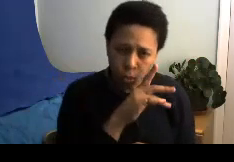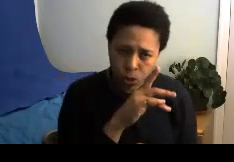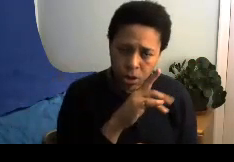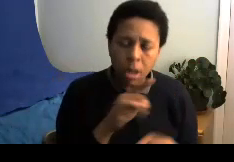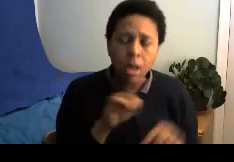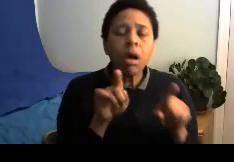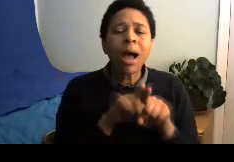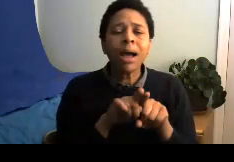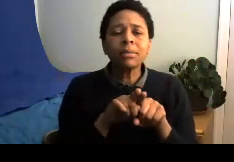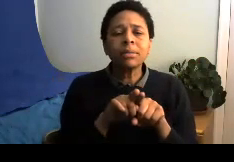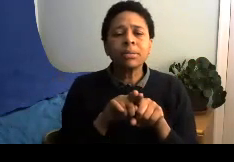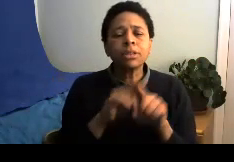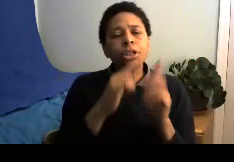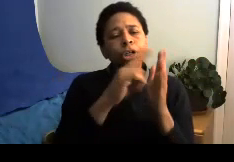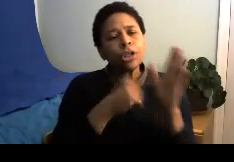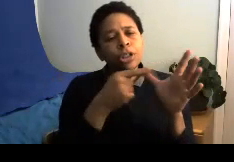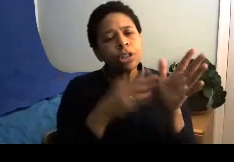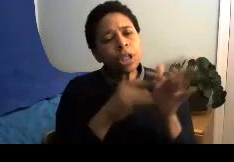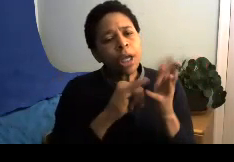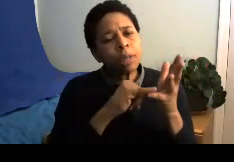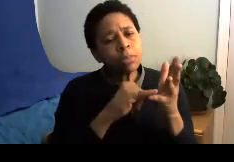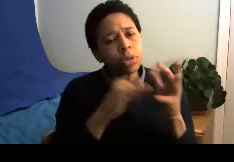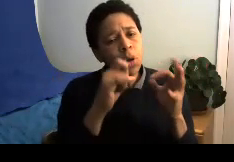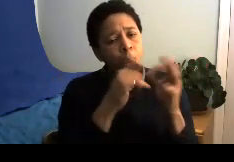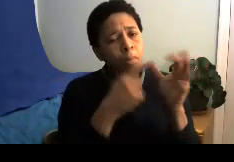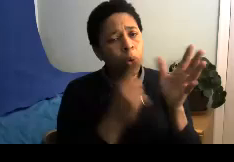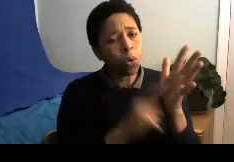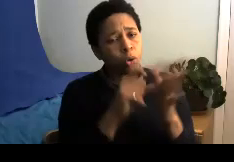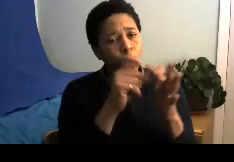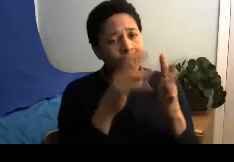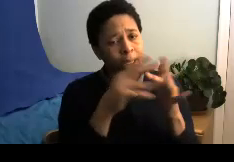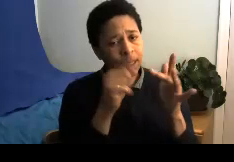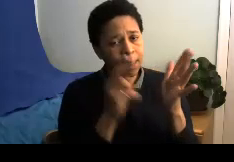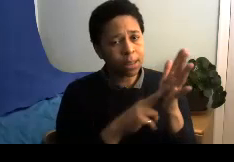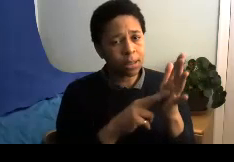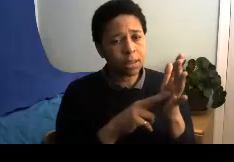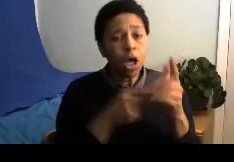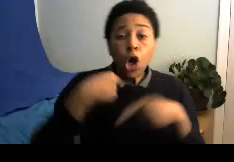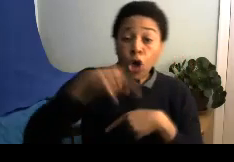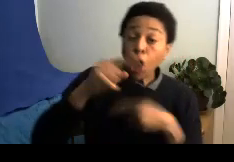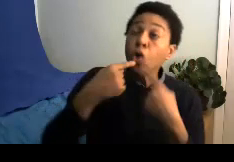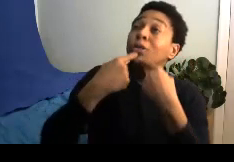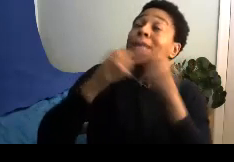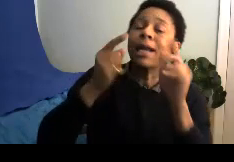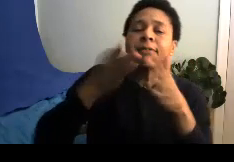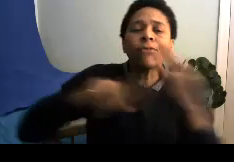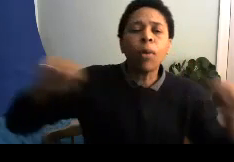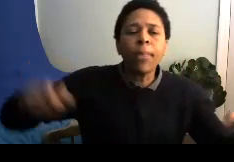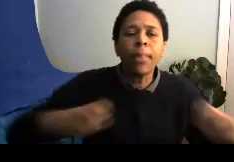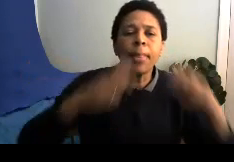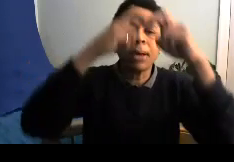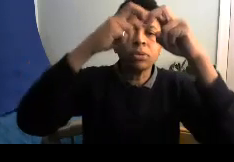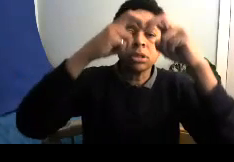in those and, but also using acting technique in order to